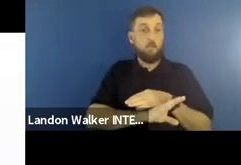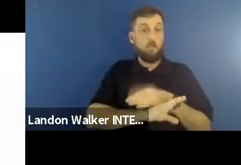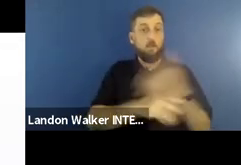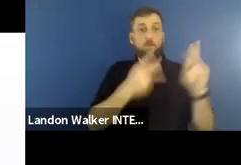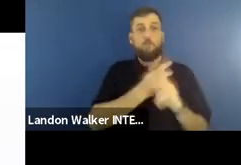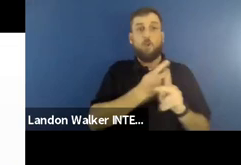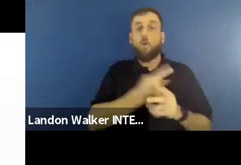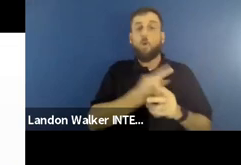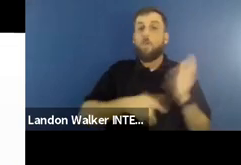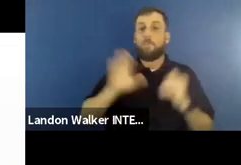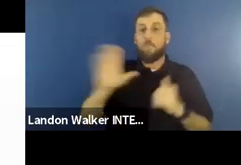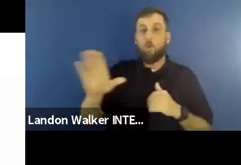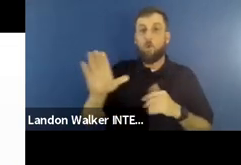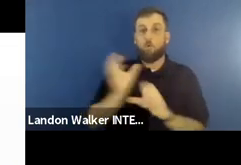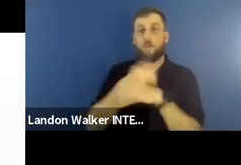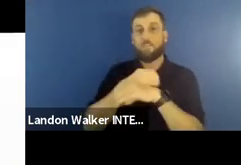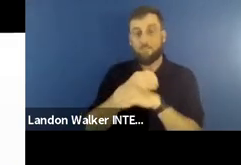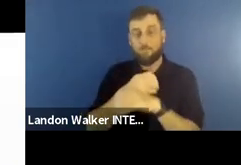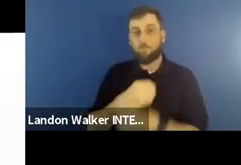and figure out what that crisis is.